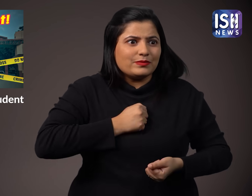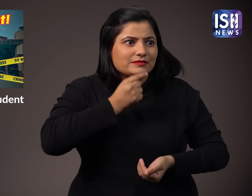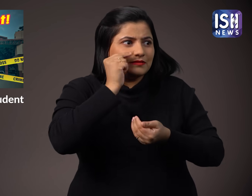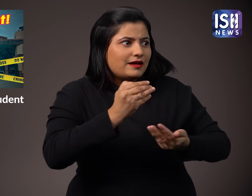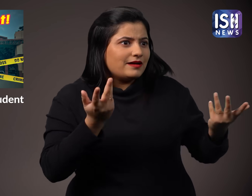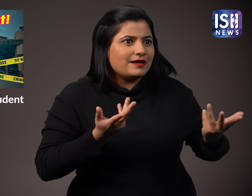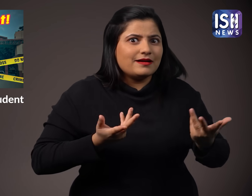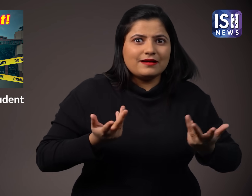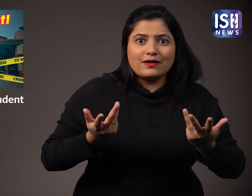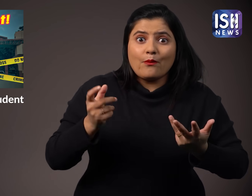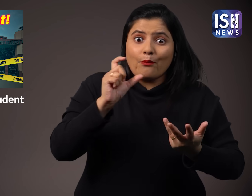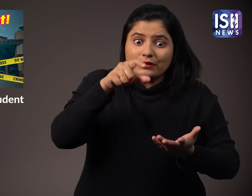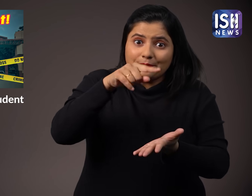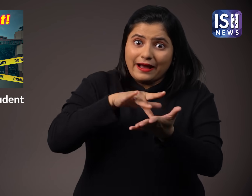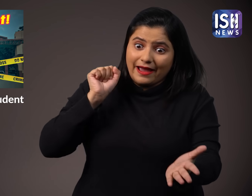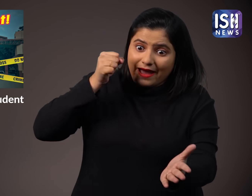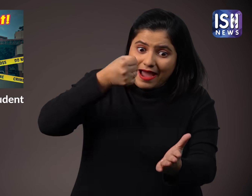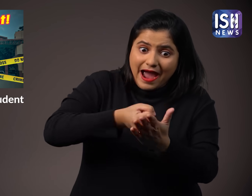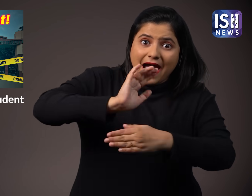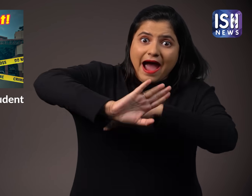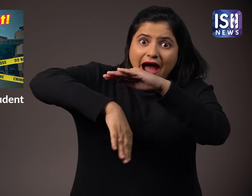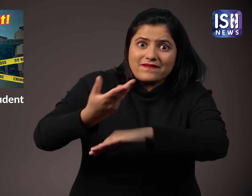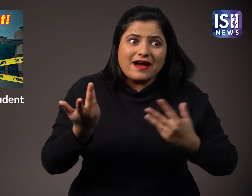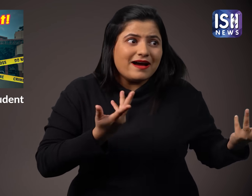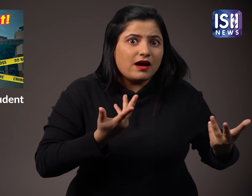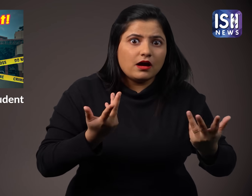She desperately looked for her son after reaching the college.